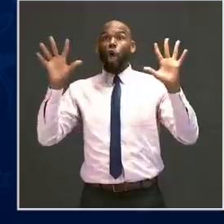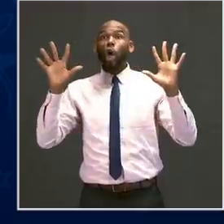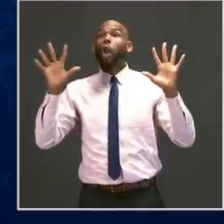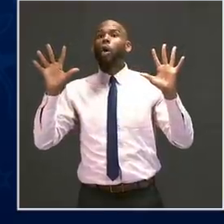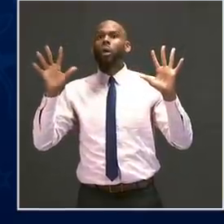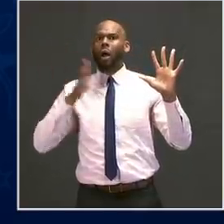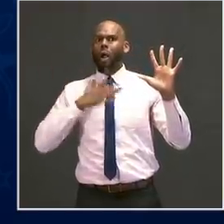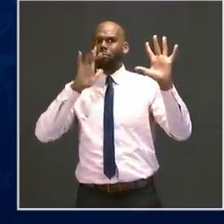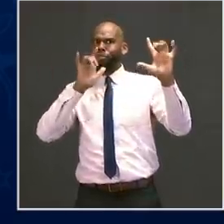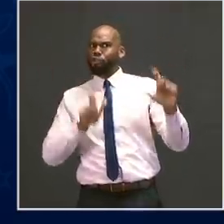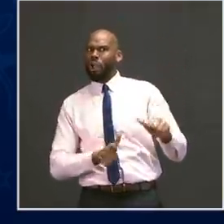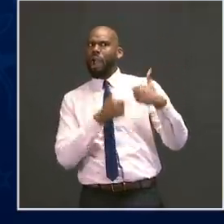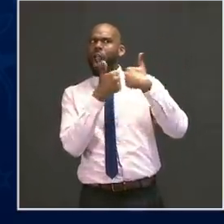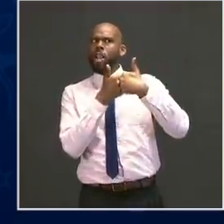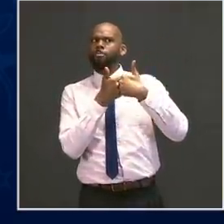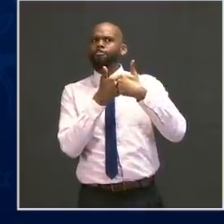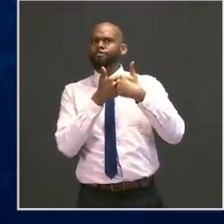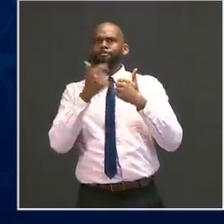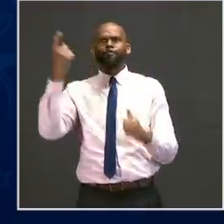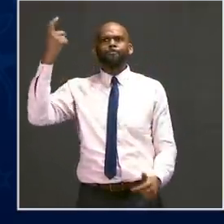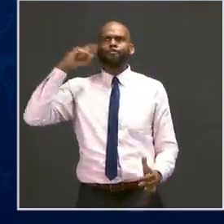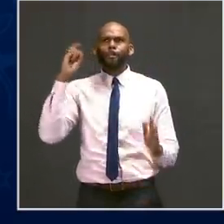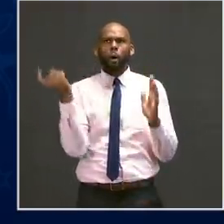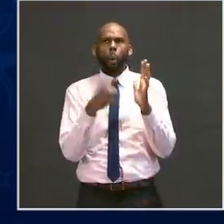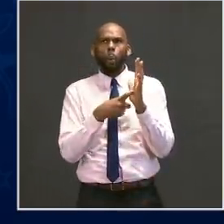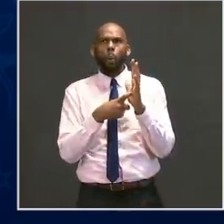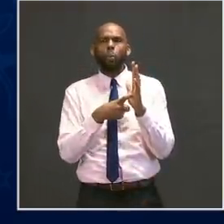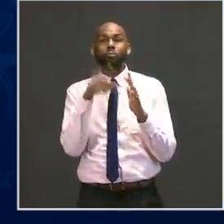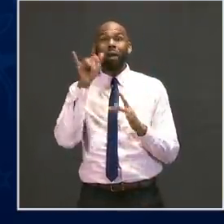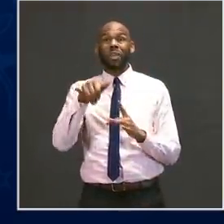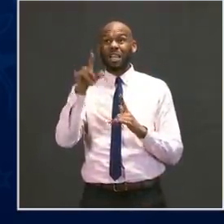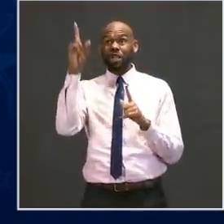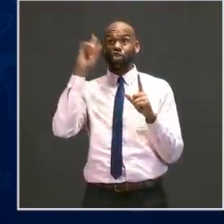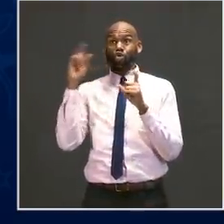and that's the strategic competition with China.